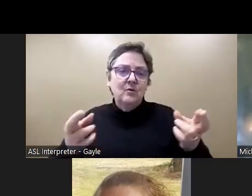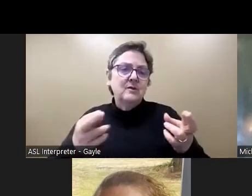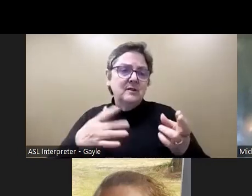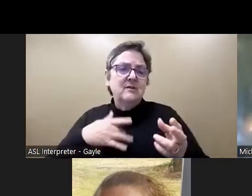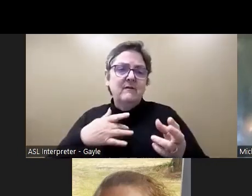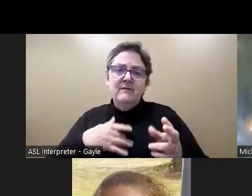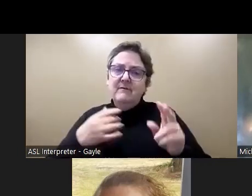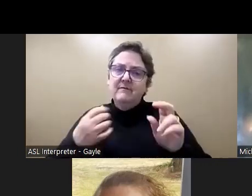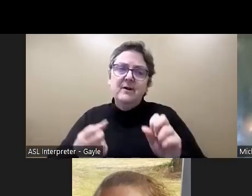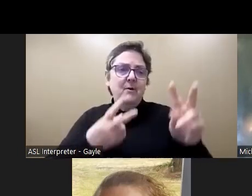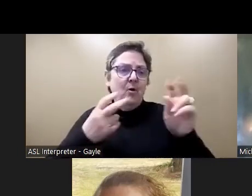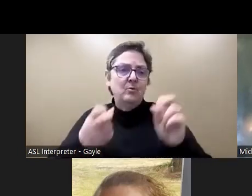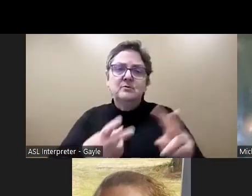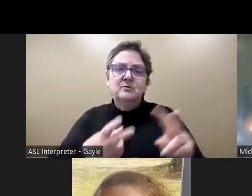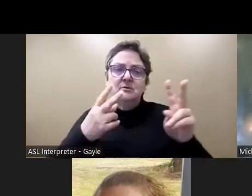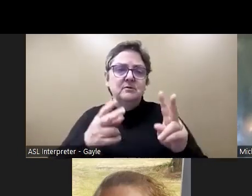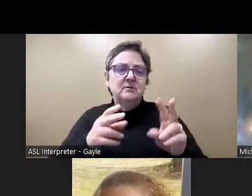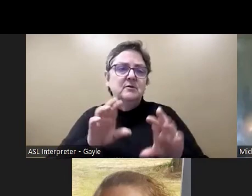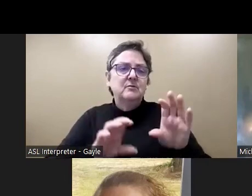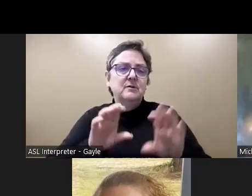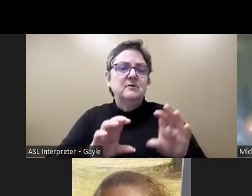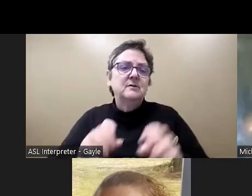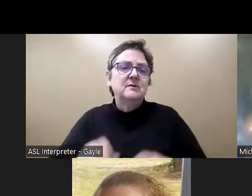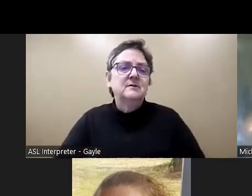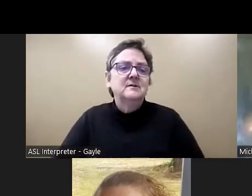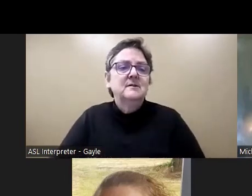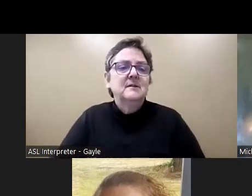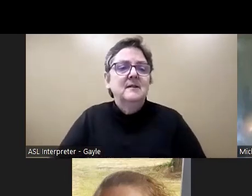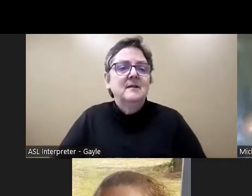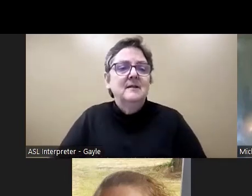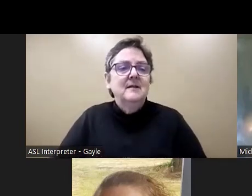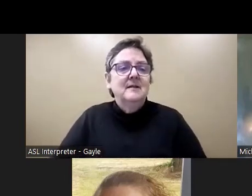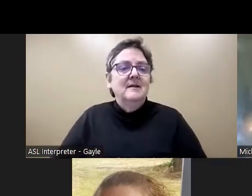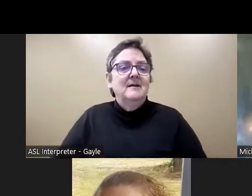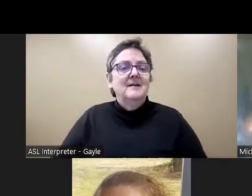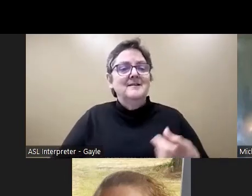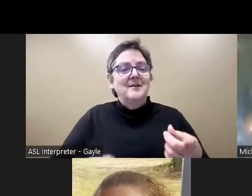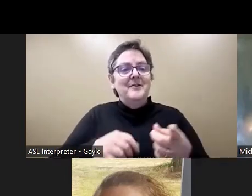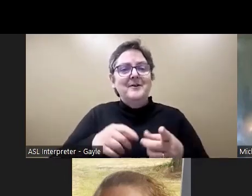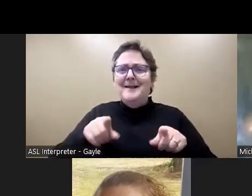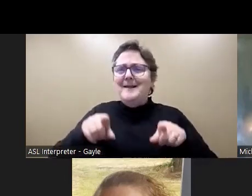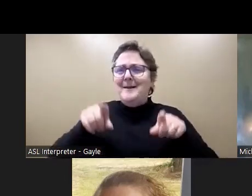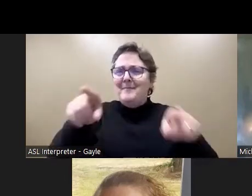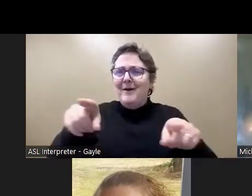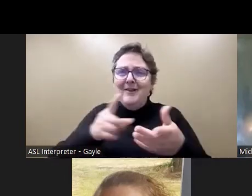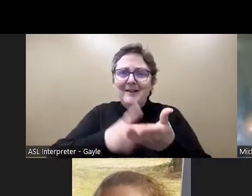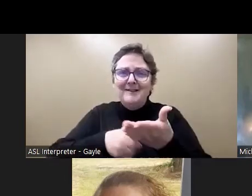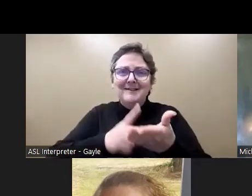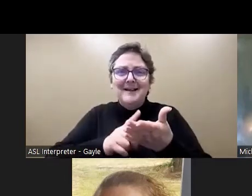Thank you so much. There's a lot. So there's a parallel discussion going out in the chat. So thank you so much.